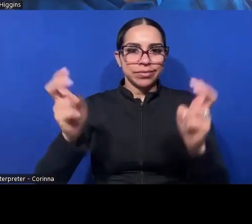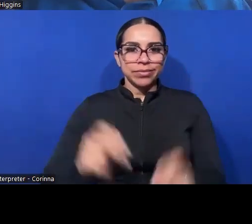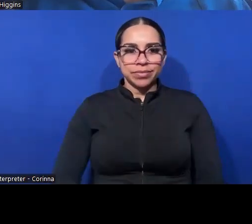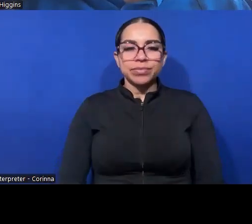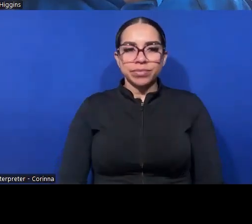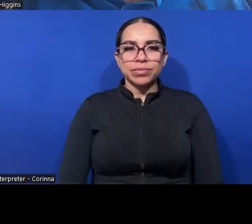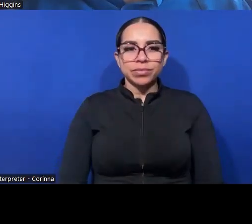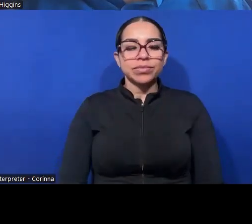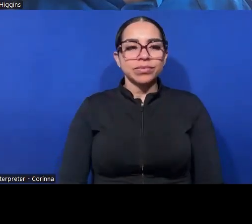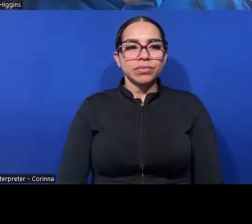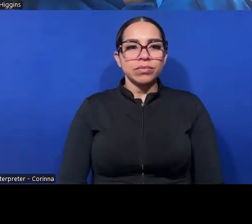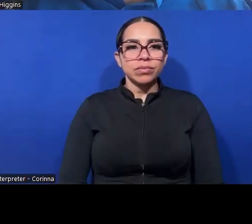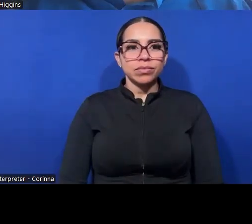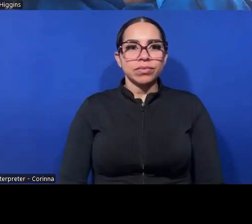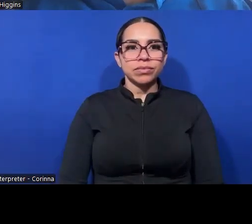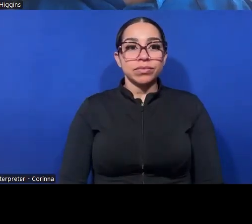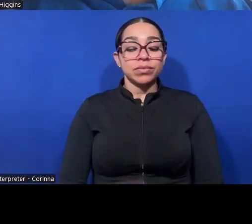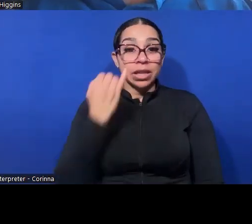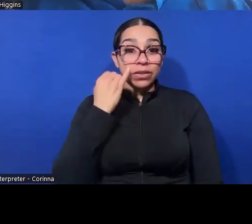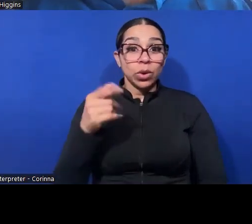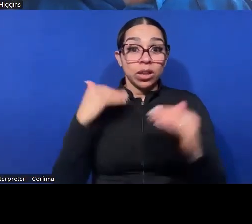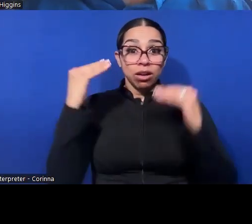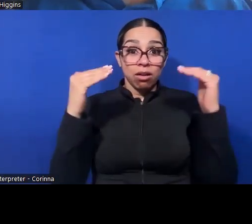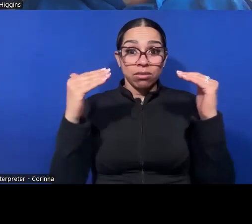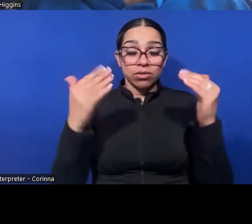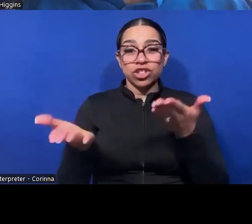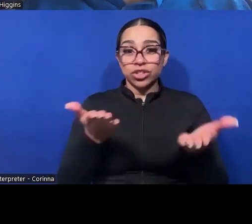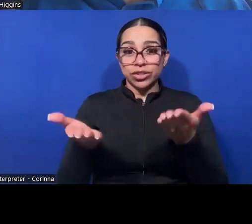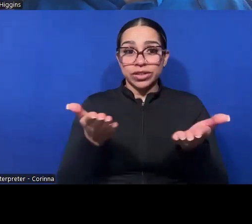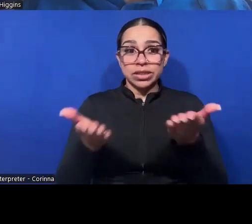So a a service of your adult is medically necessary.